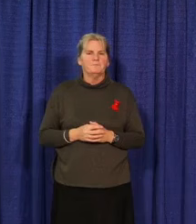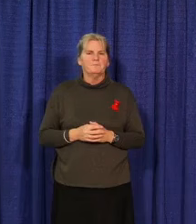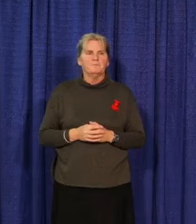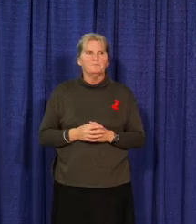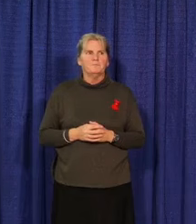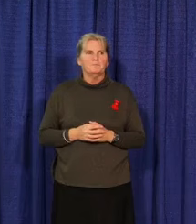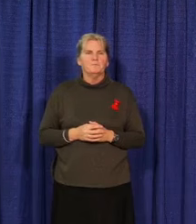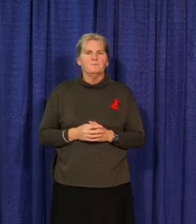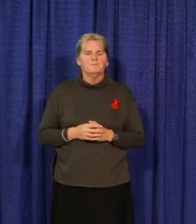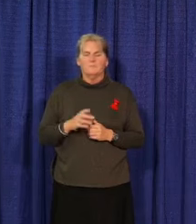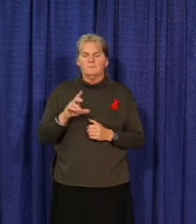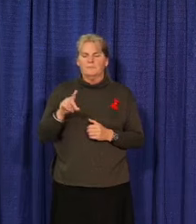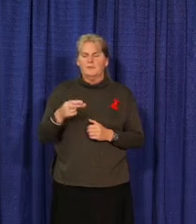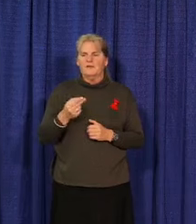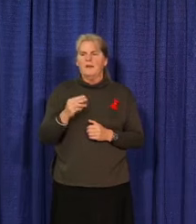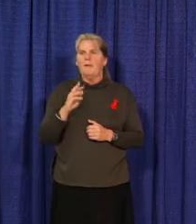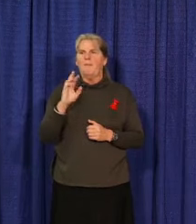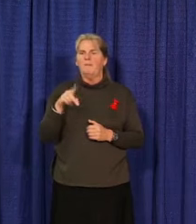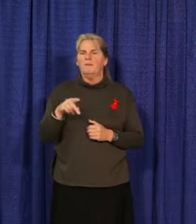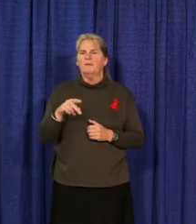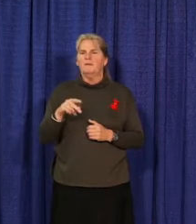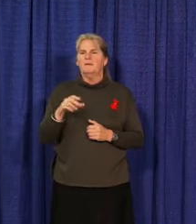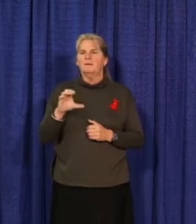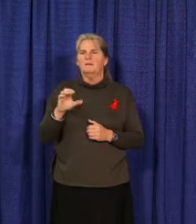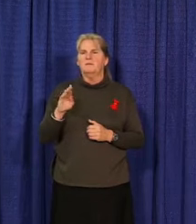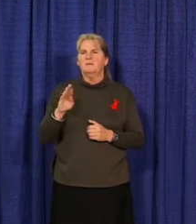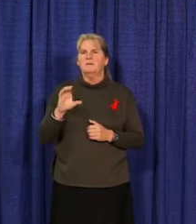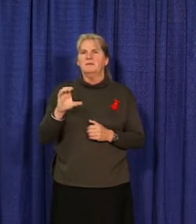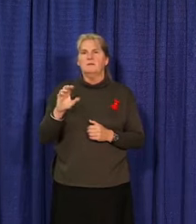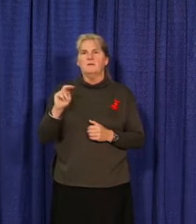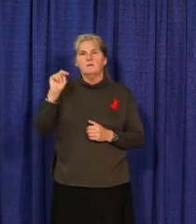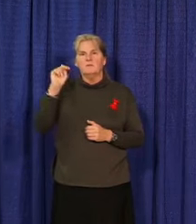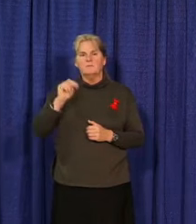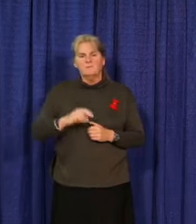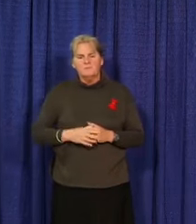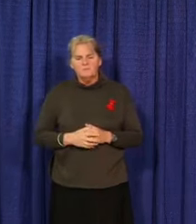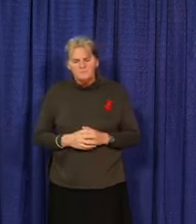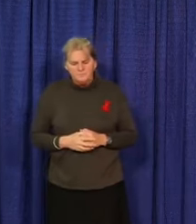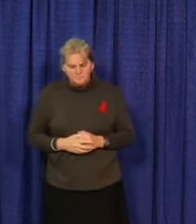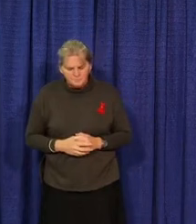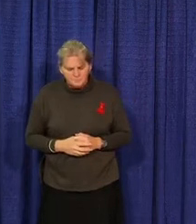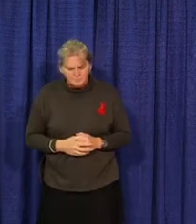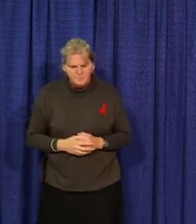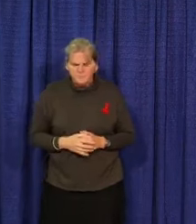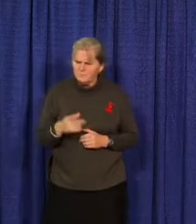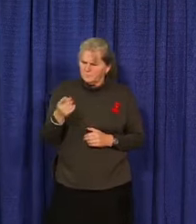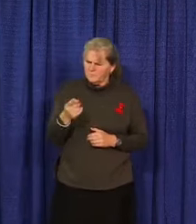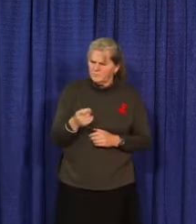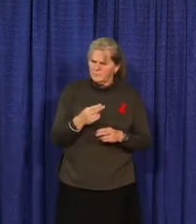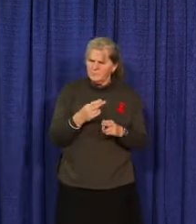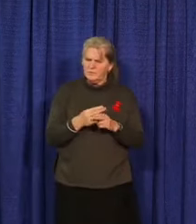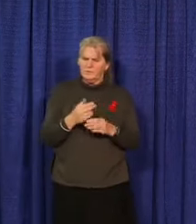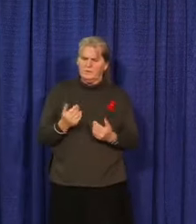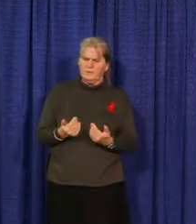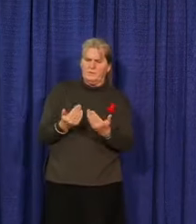Pat: Thank you. Philippe, CBC North. Reporter: Using the word